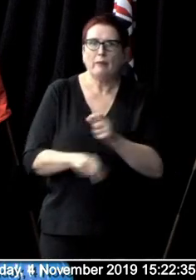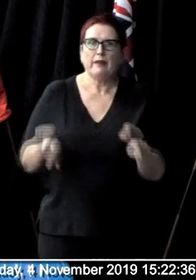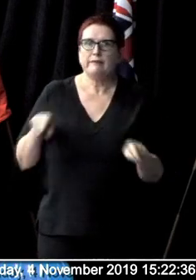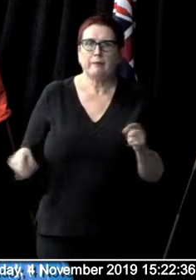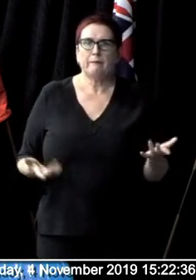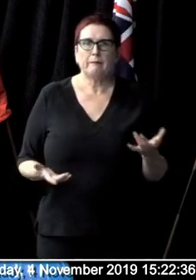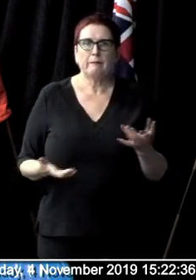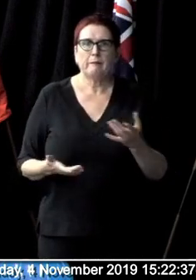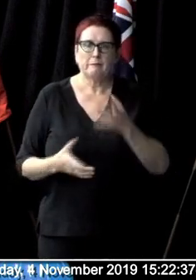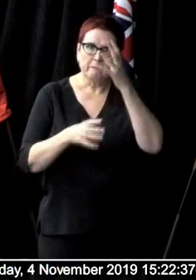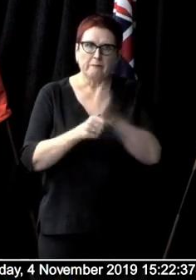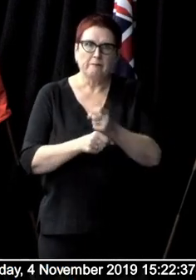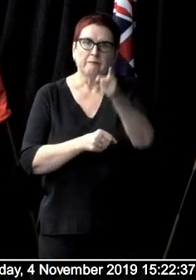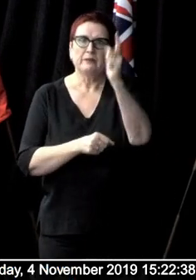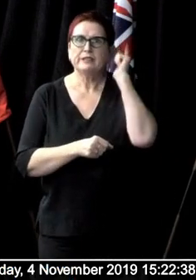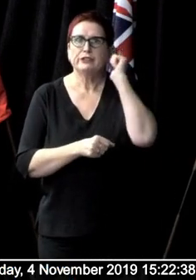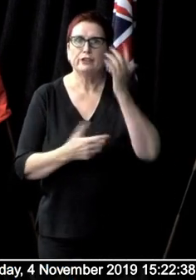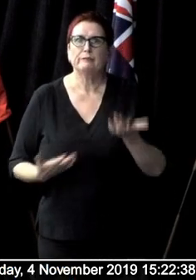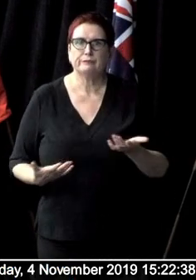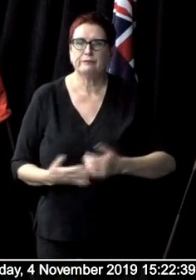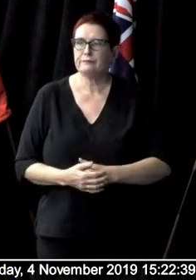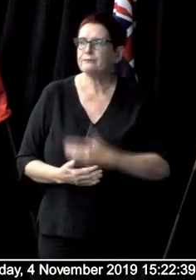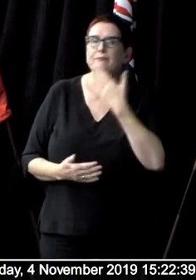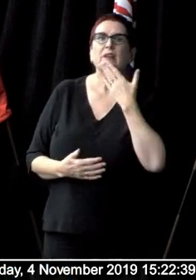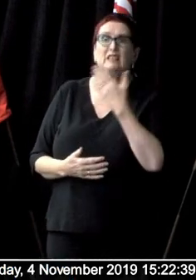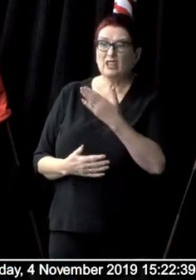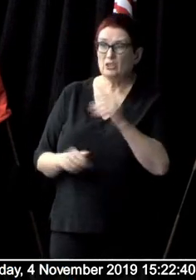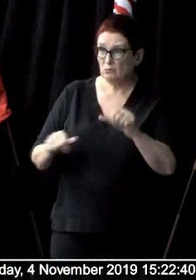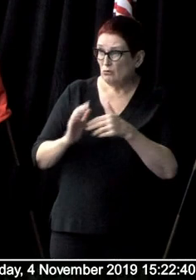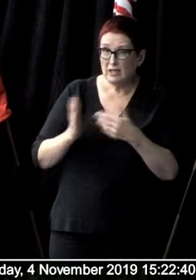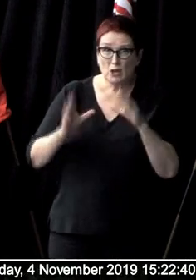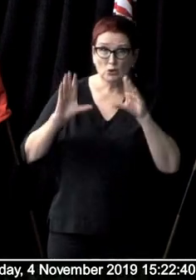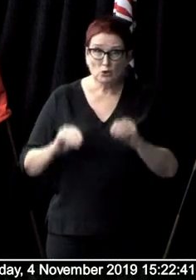Thank you, Mrs Wilson. Might we have a break then... Yes.